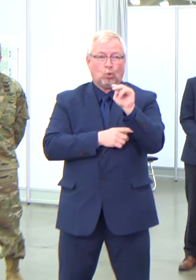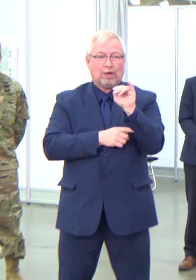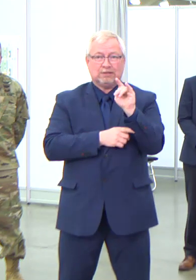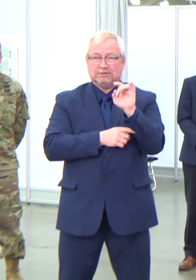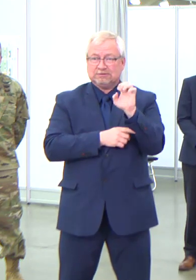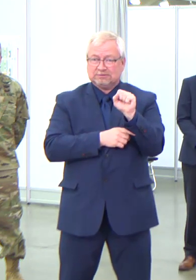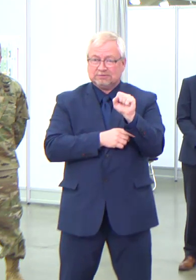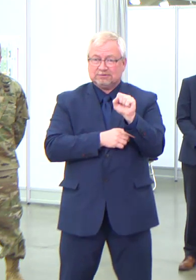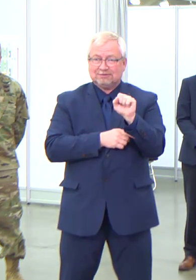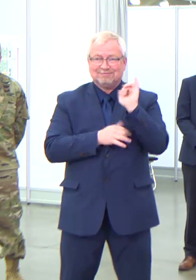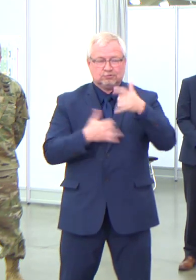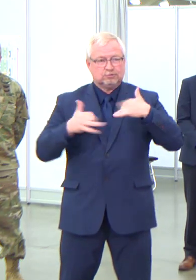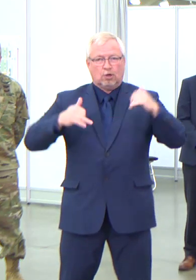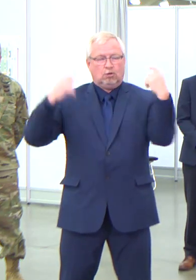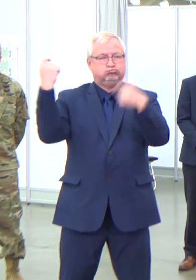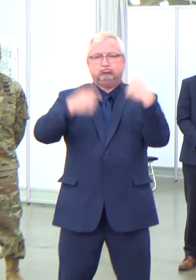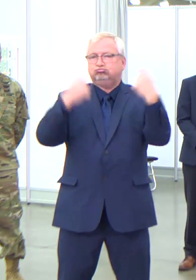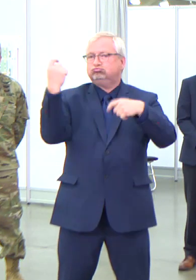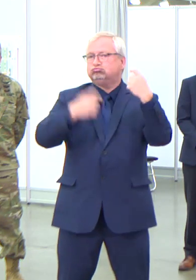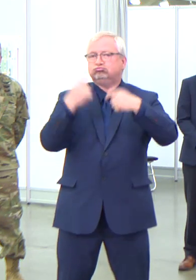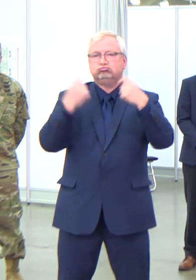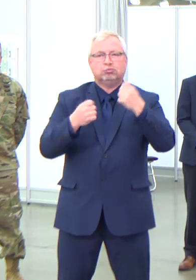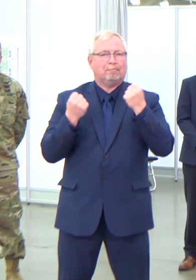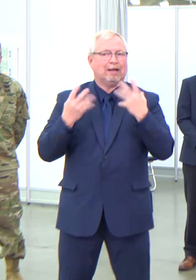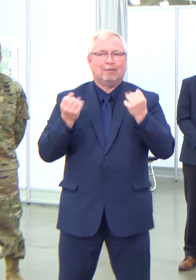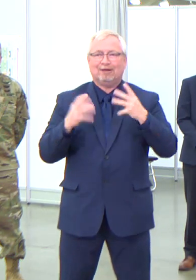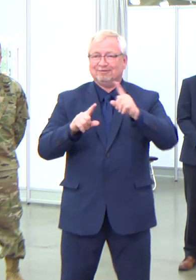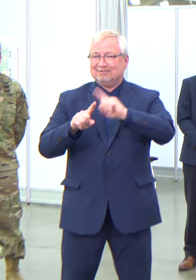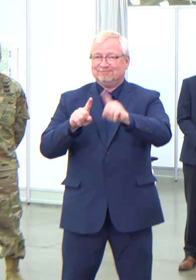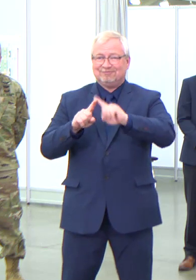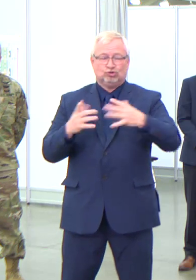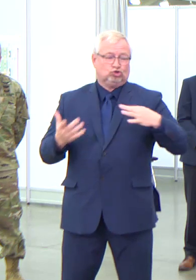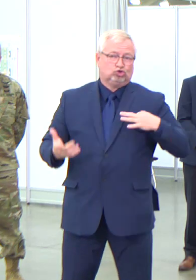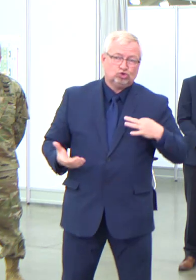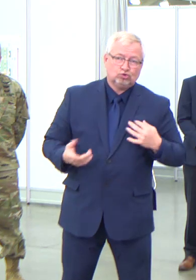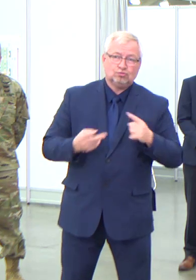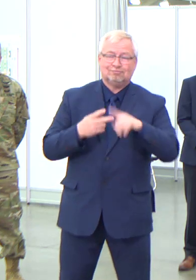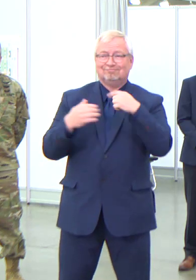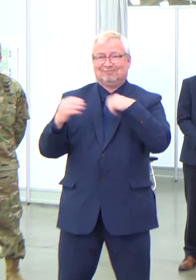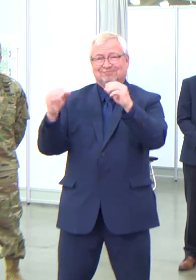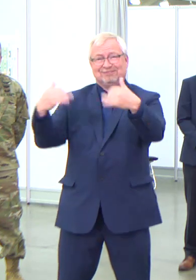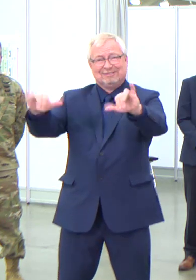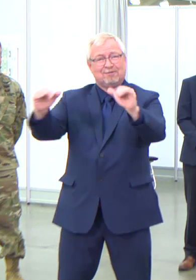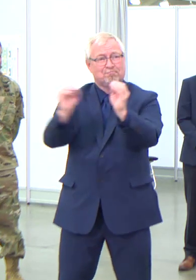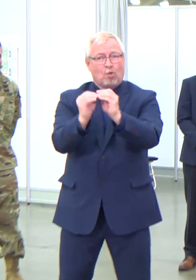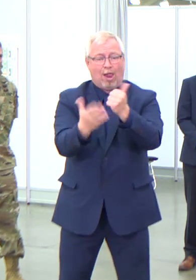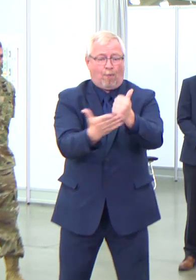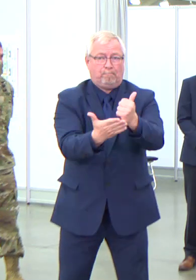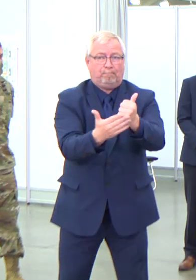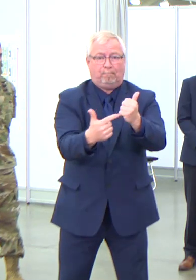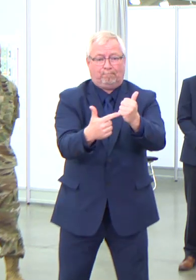unites initiative 3 weeks ago, we've had an overwhelming response of volunteers and donations, but we still need a lot more help. We need